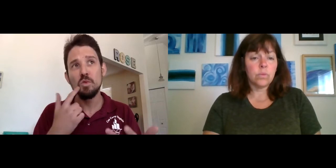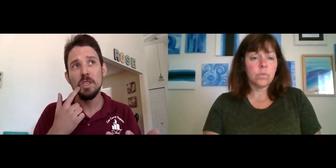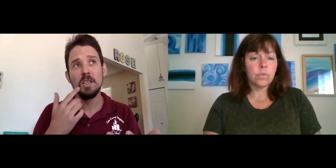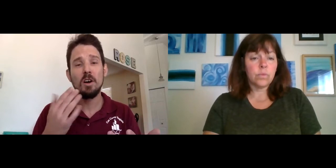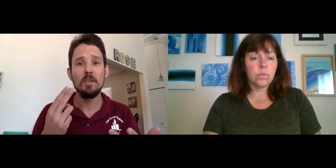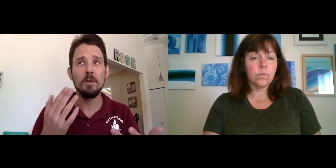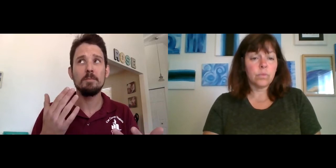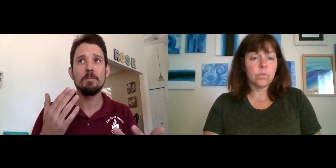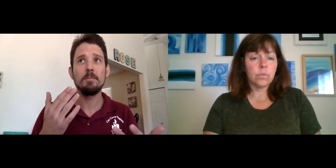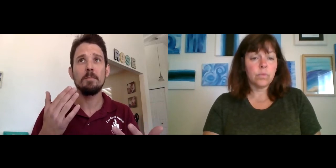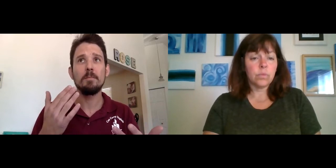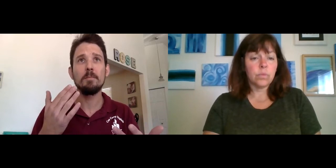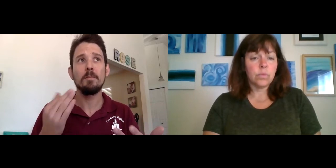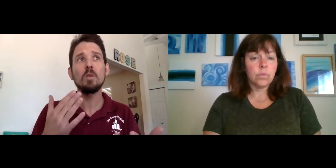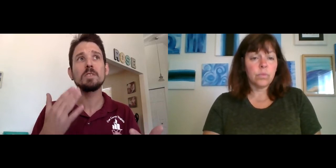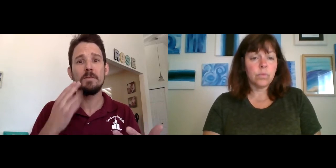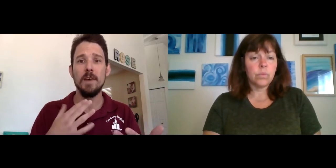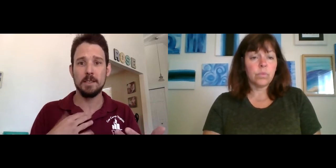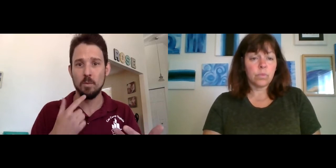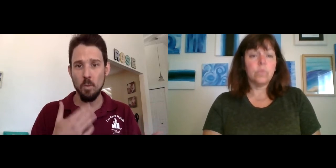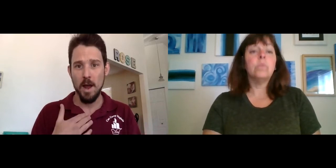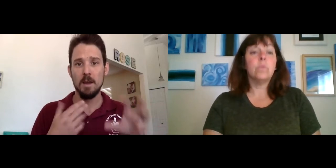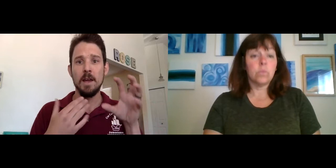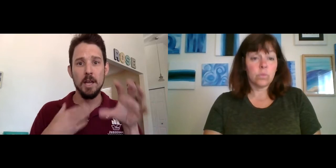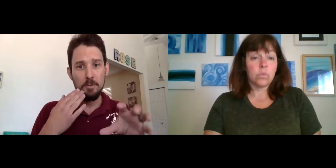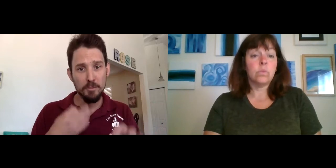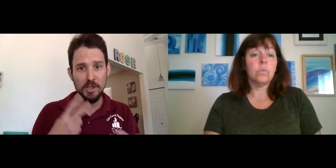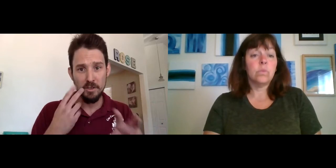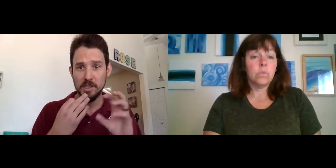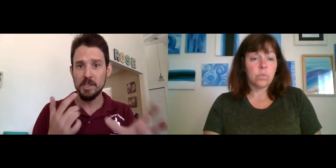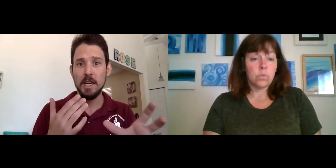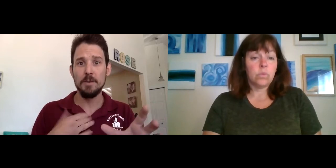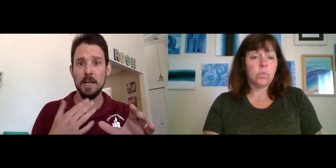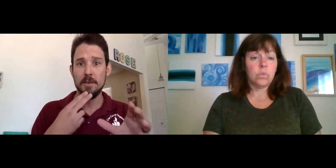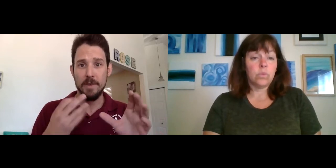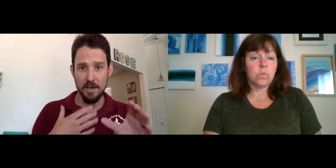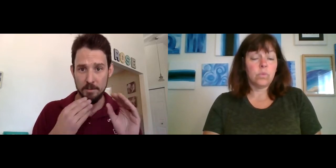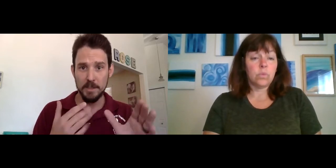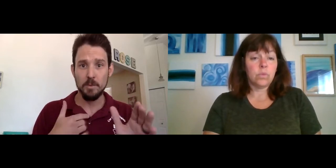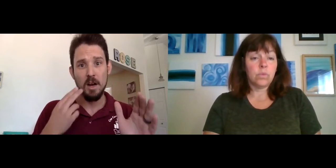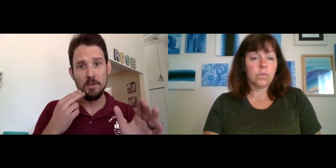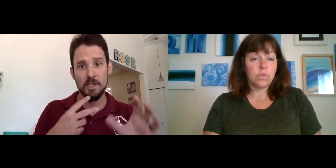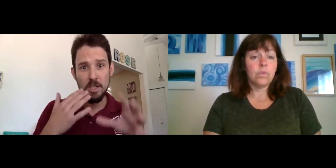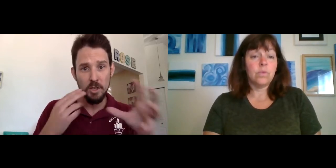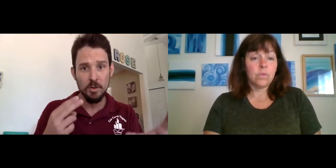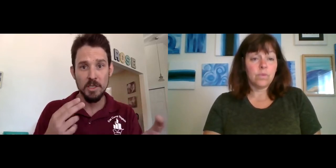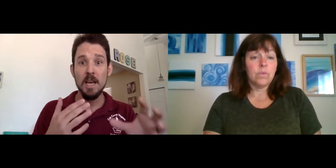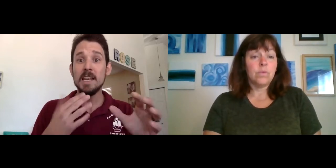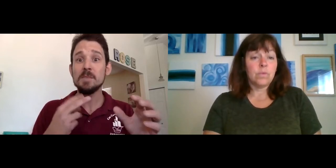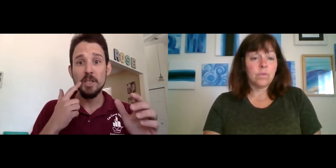the most effective way to immerse yourself in an environment with other cuers, especially